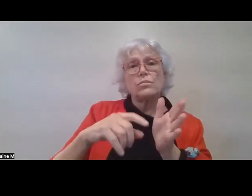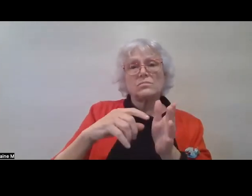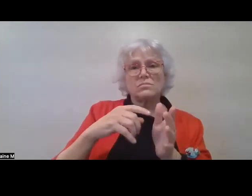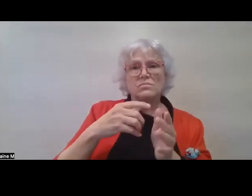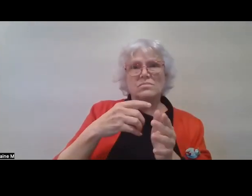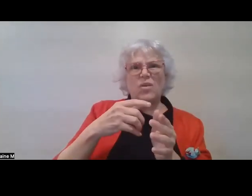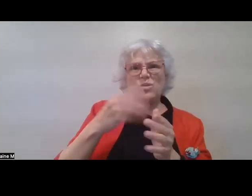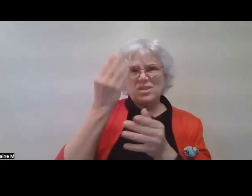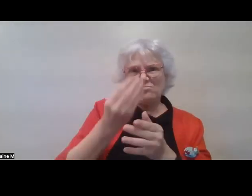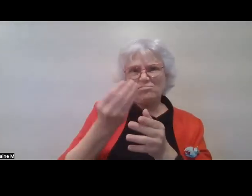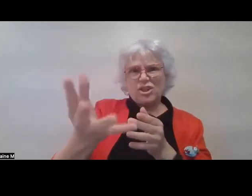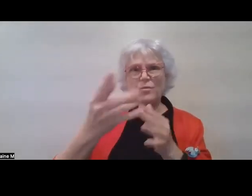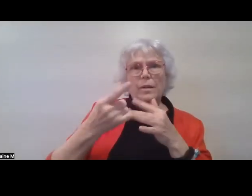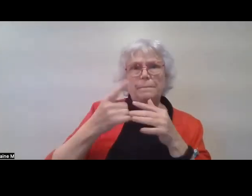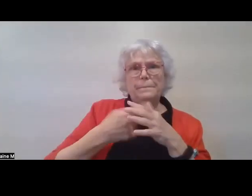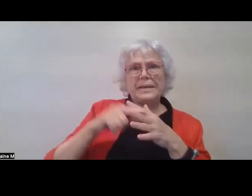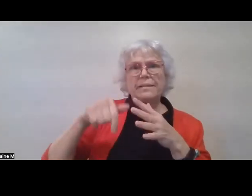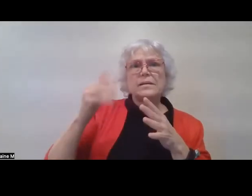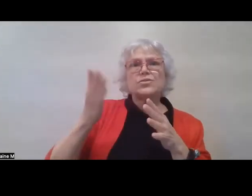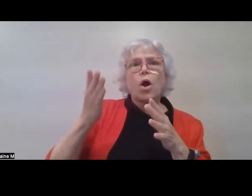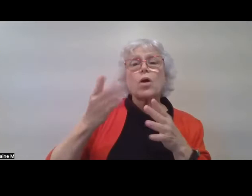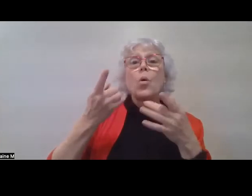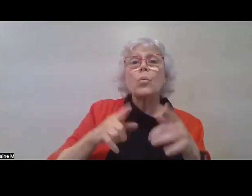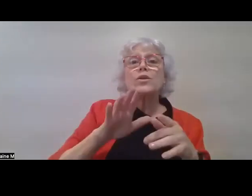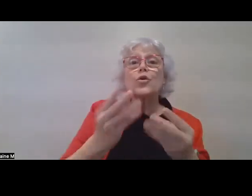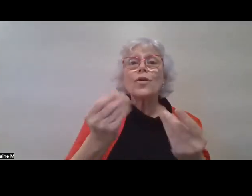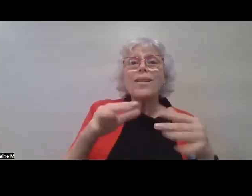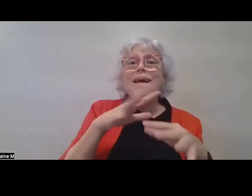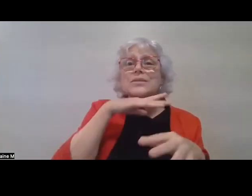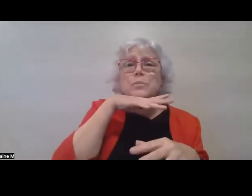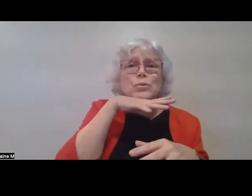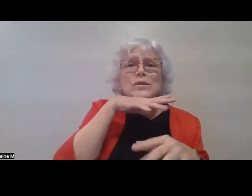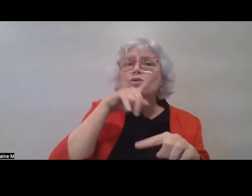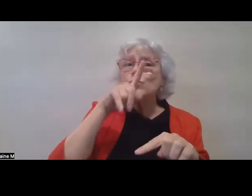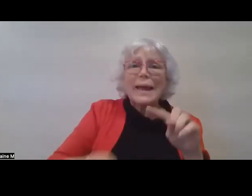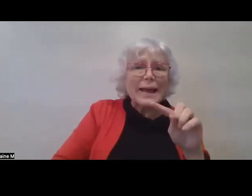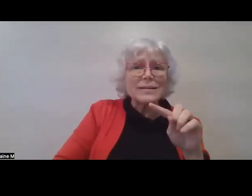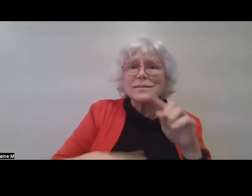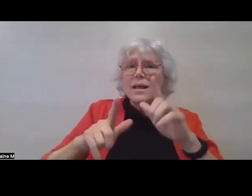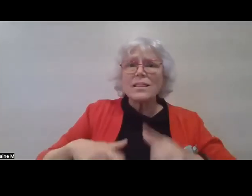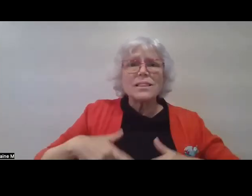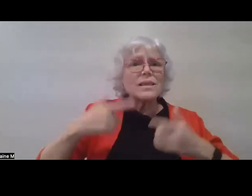shared at the beginning of this talk is that when your lands are polluted you cannot live off of them traditionally. You cannot practice your